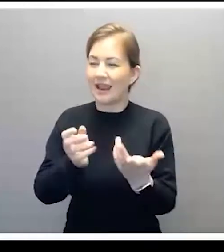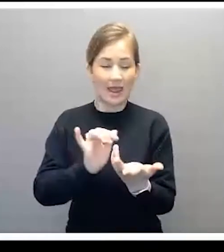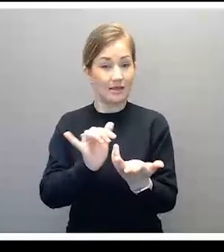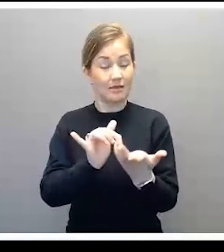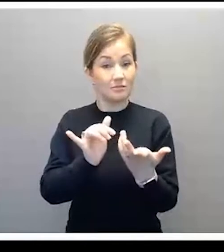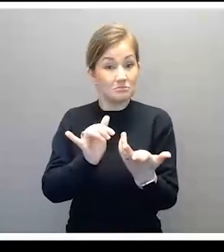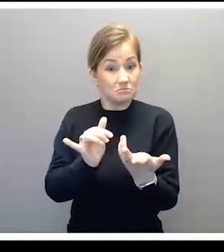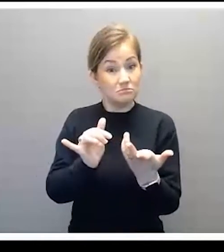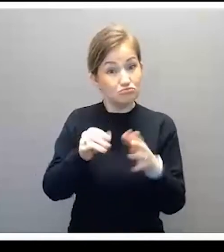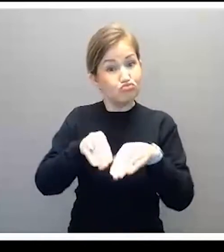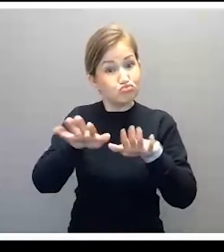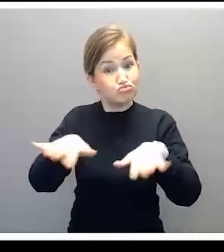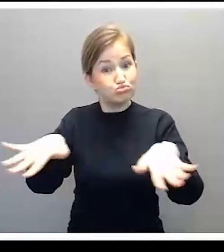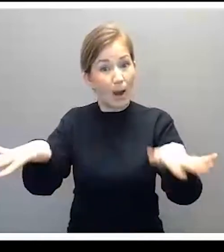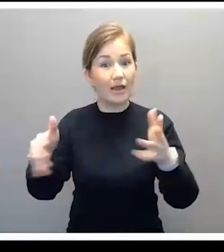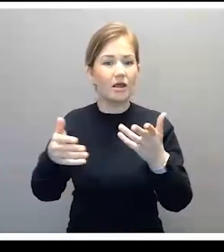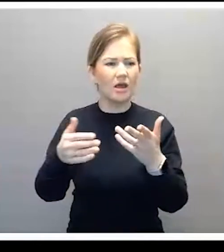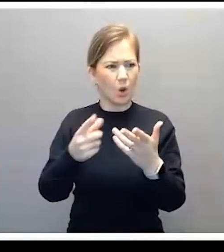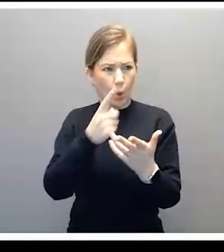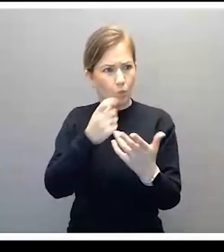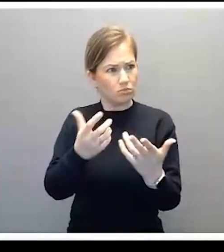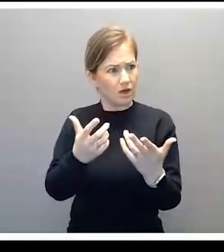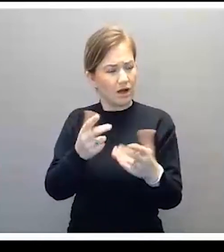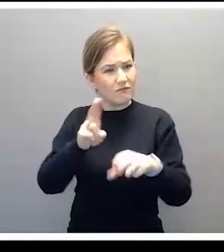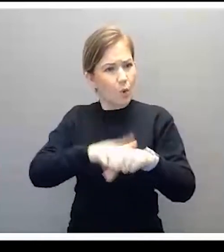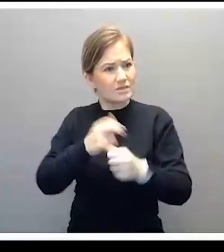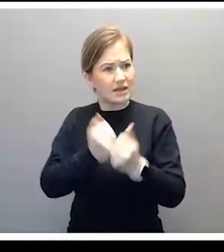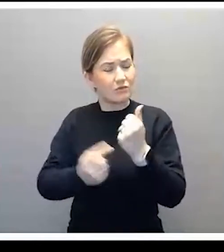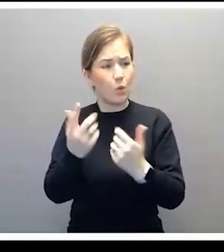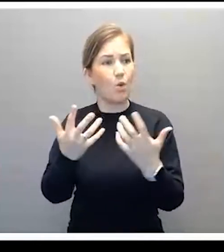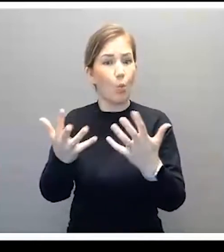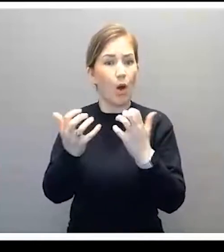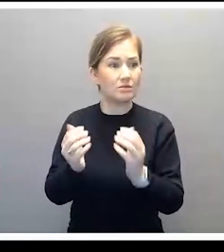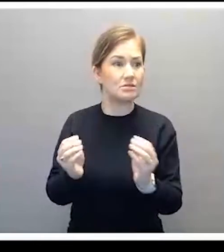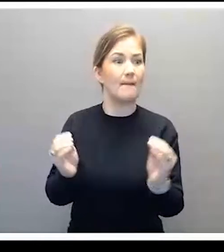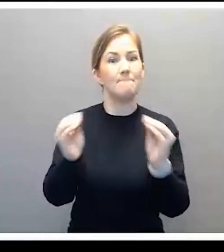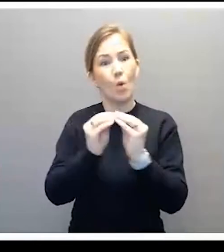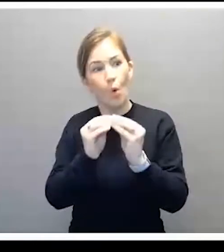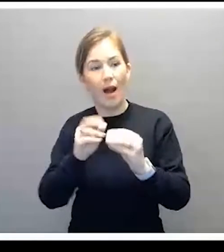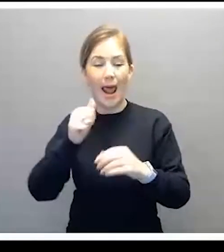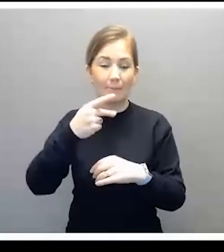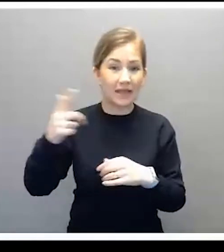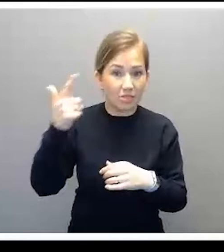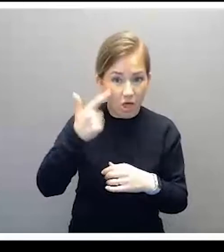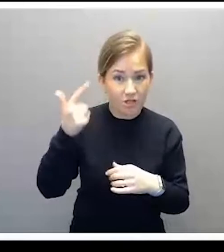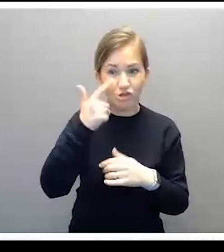And your application that's containerized and it builds more application logic.